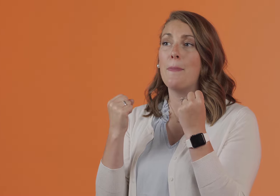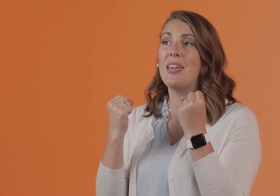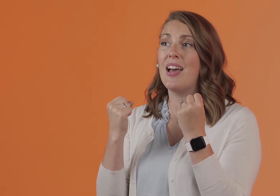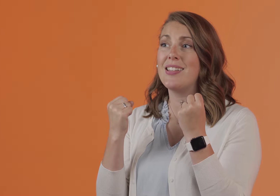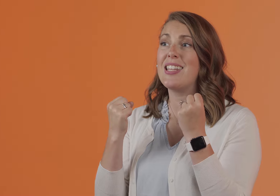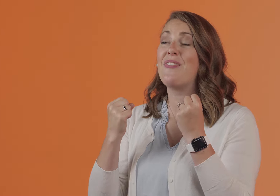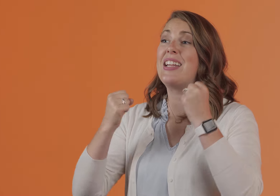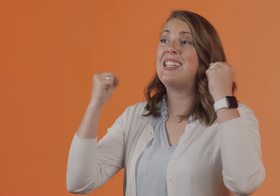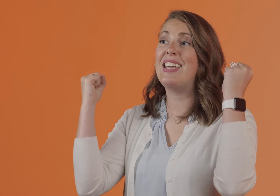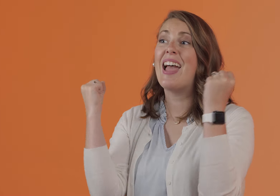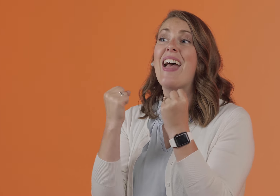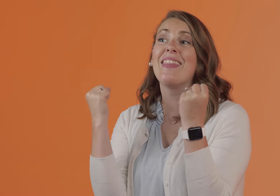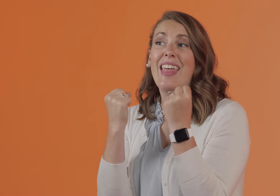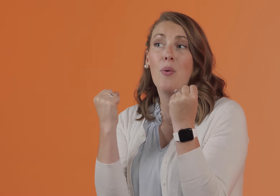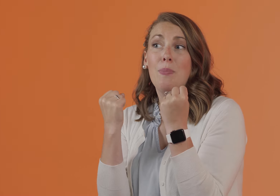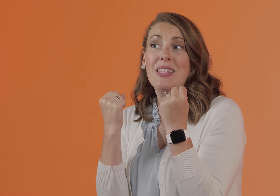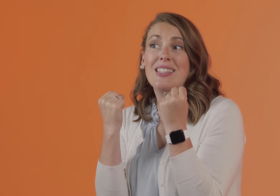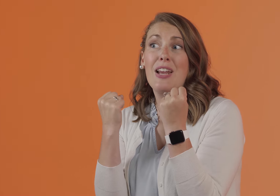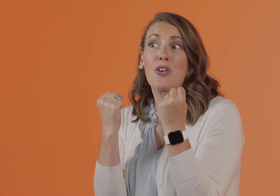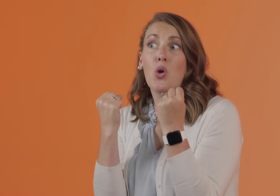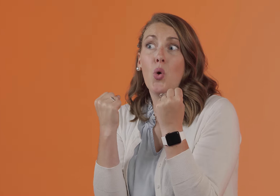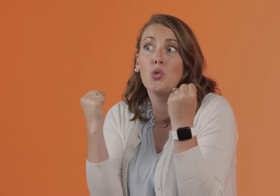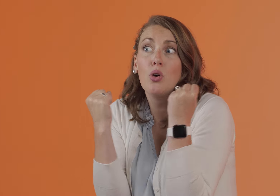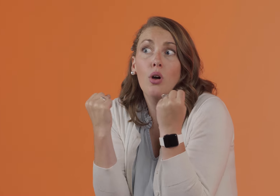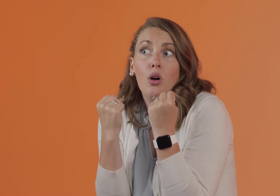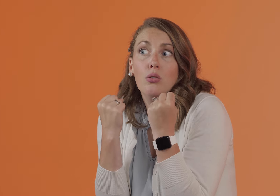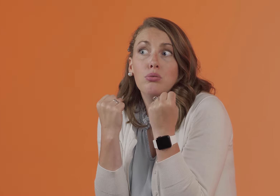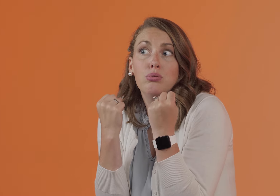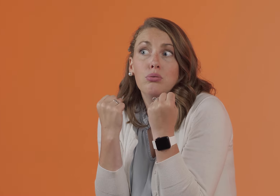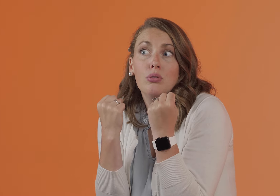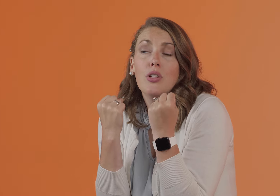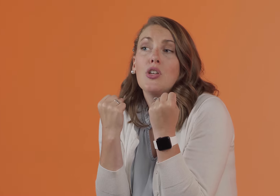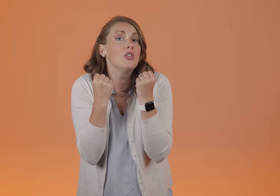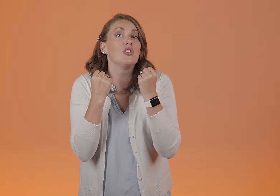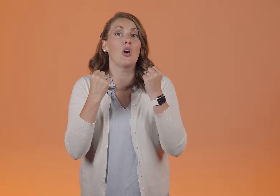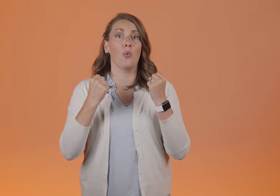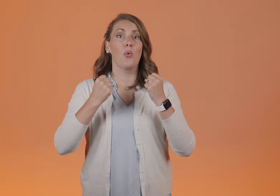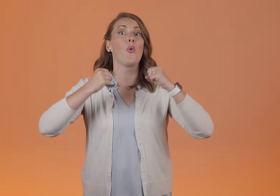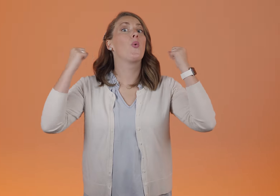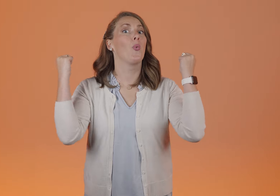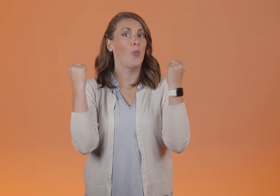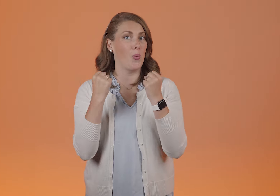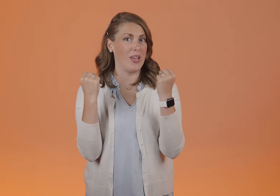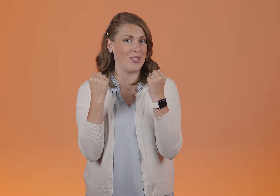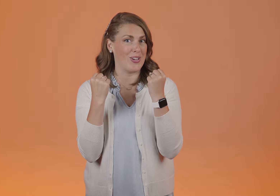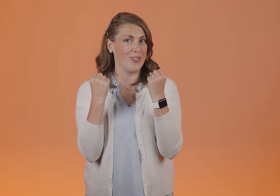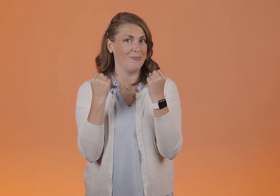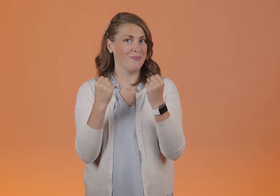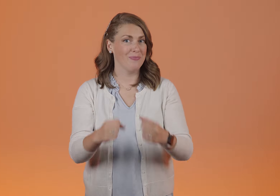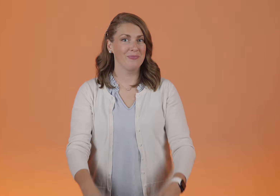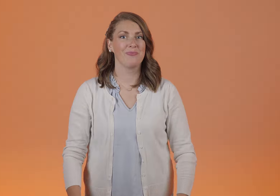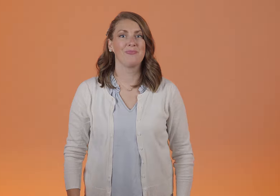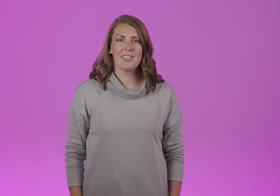because if I did, that would be the sign for cold. So winter